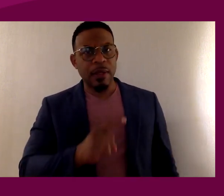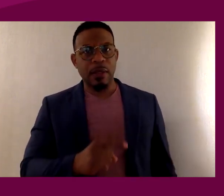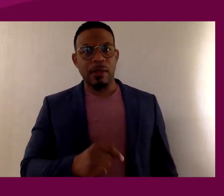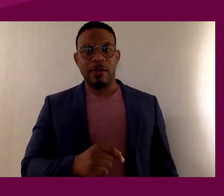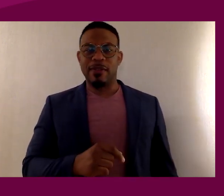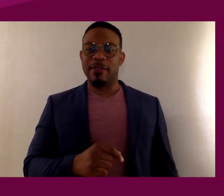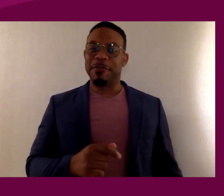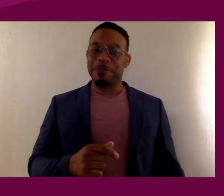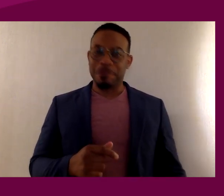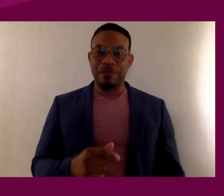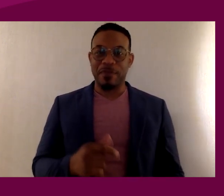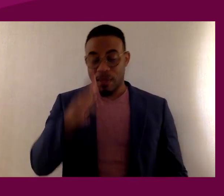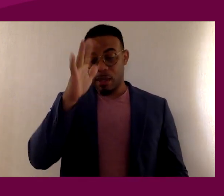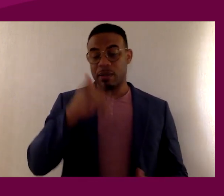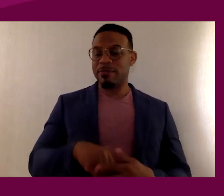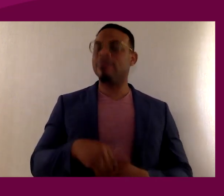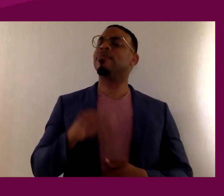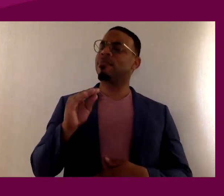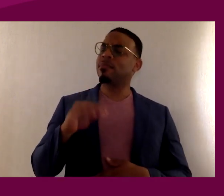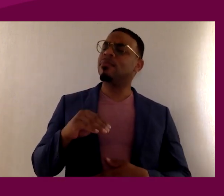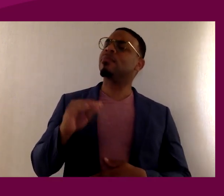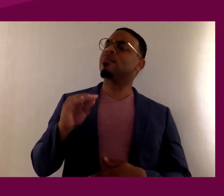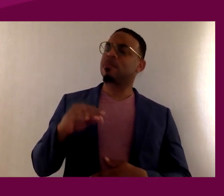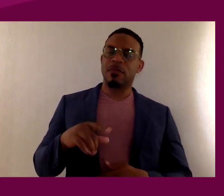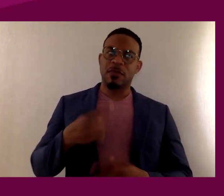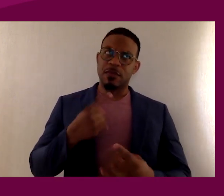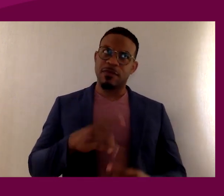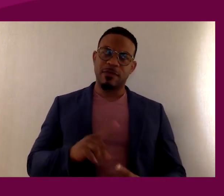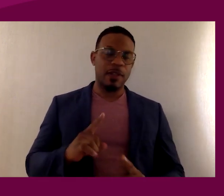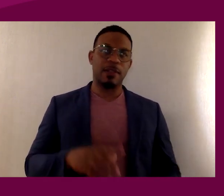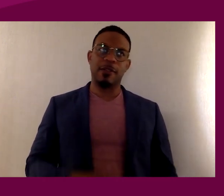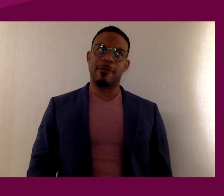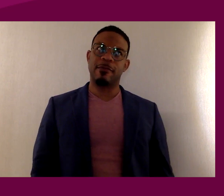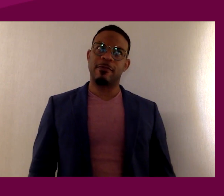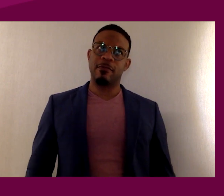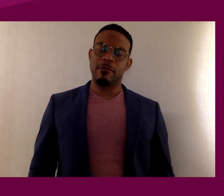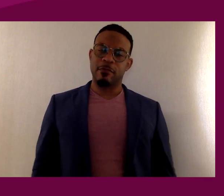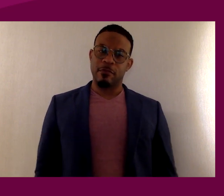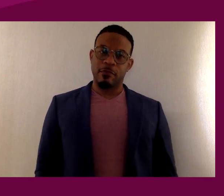telling him how horrible the situation is. And the guy just keeps nodding and nodding and she